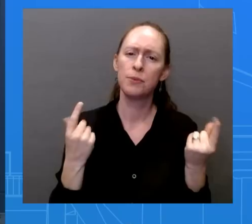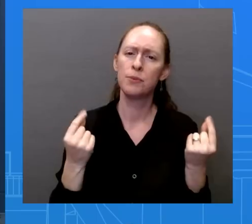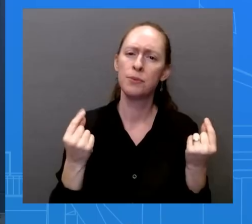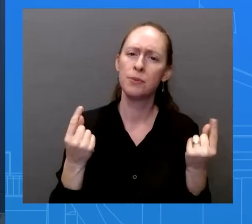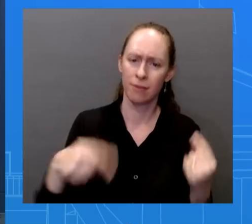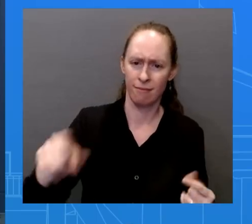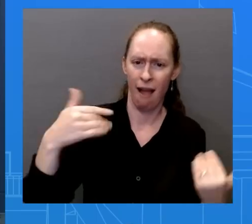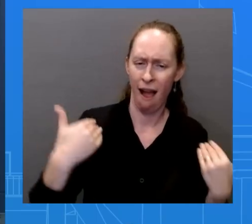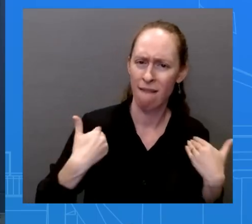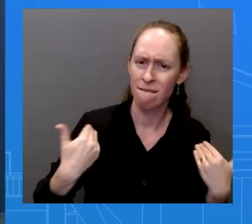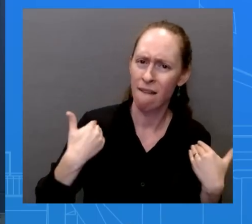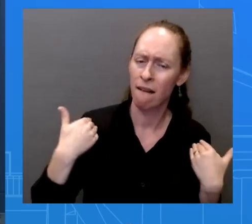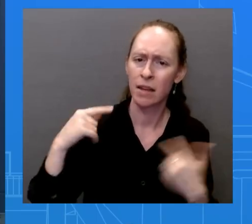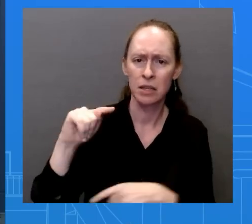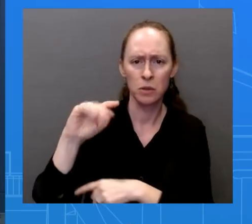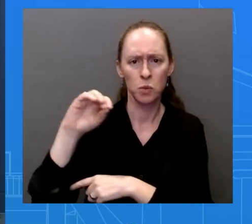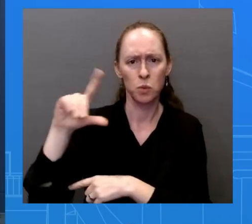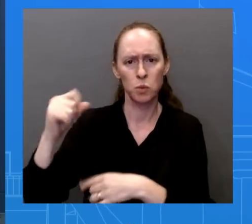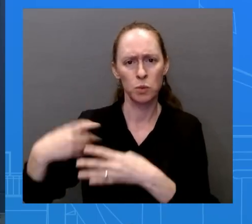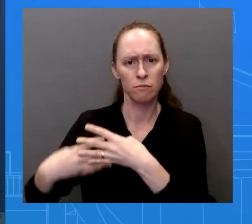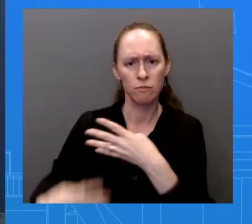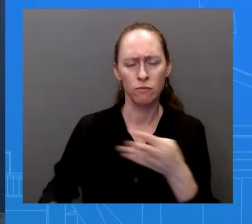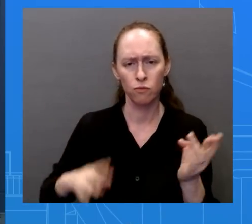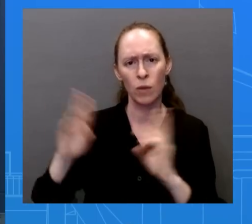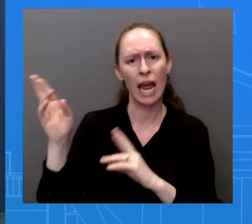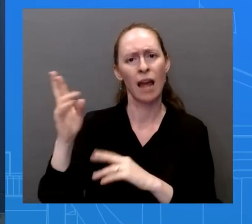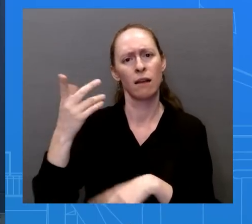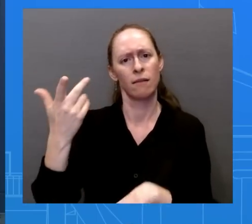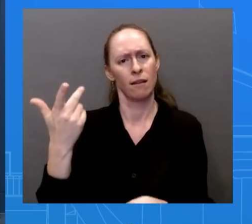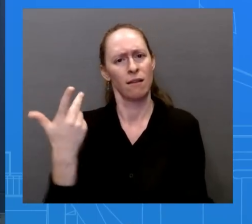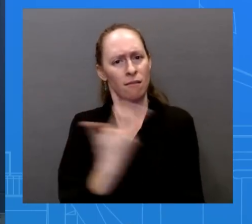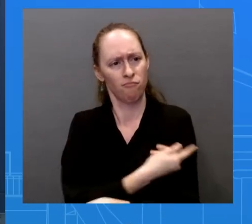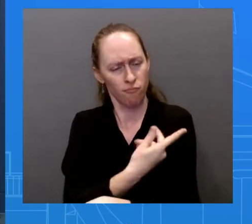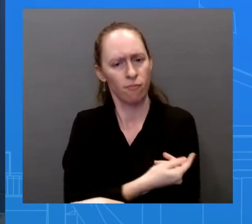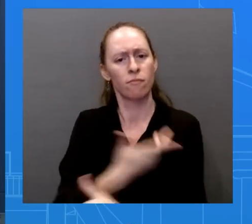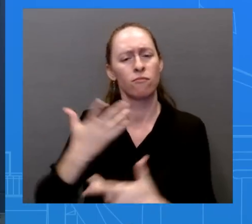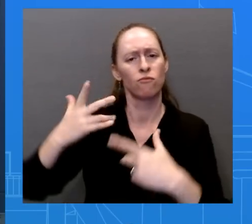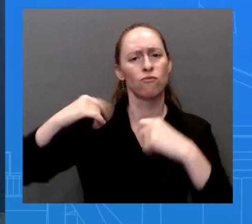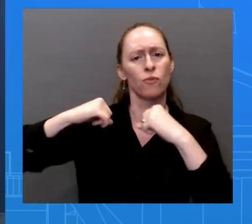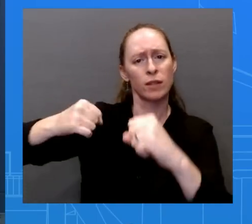We have updated bivalent vaccines that are designed to target both the original version of COVID --